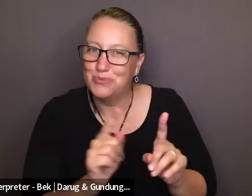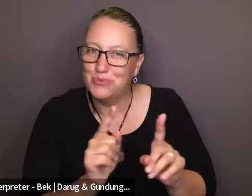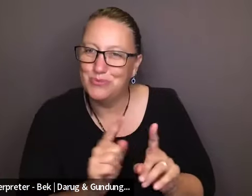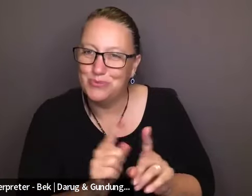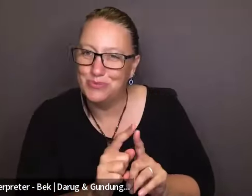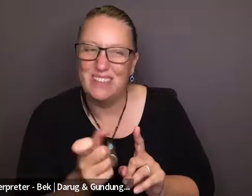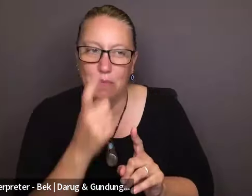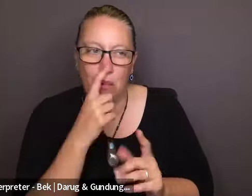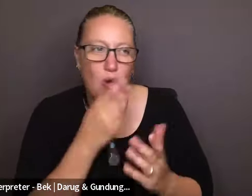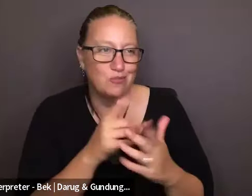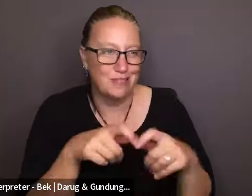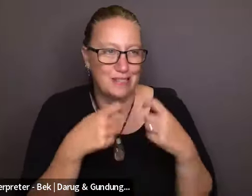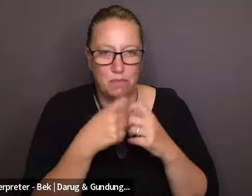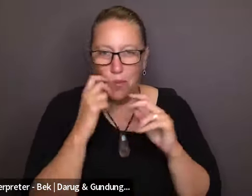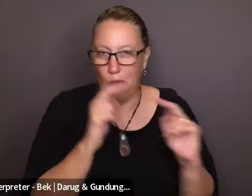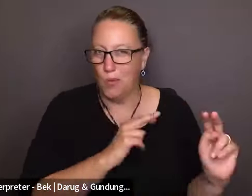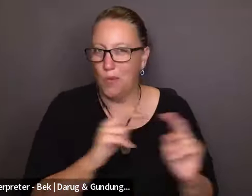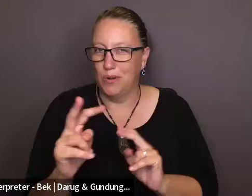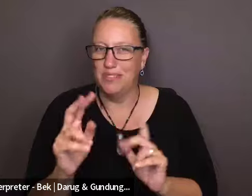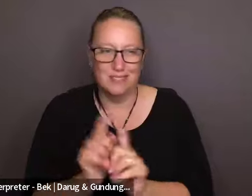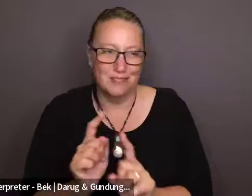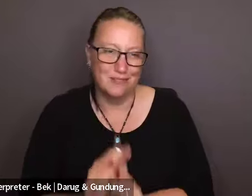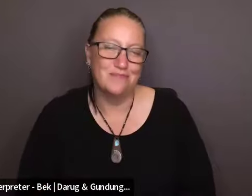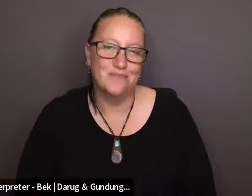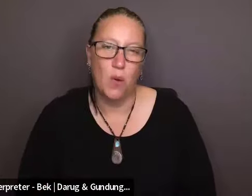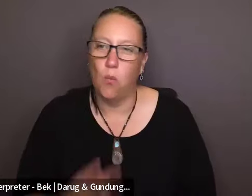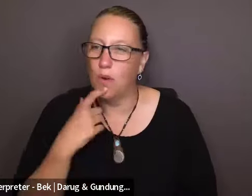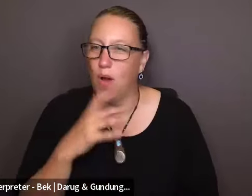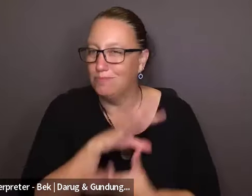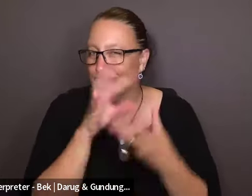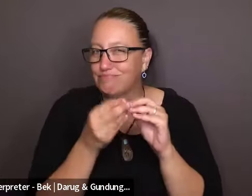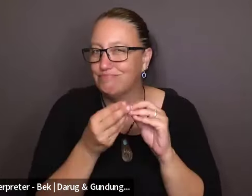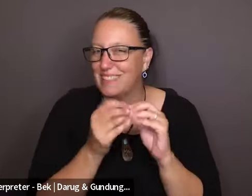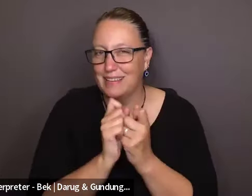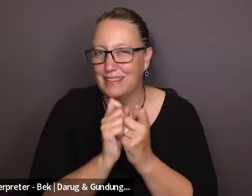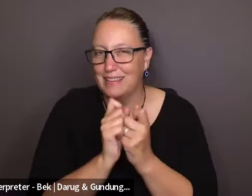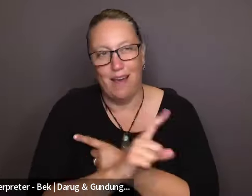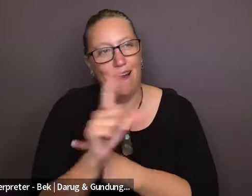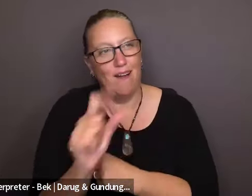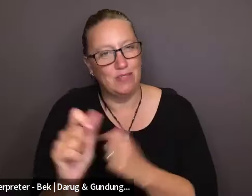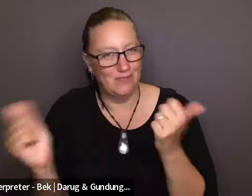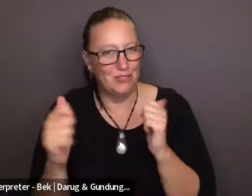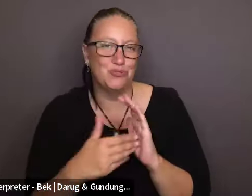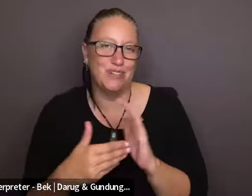, recognising that you might also want to refer to the recording of this session as well and get people on your